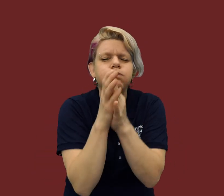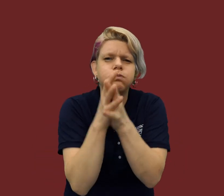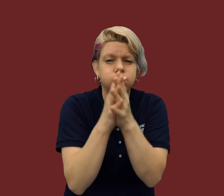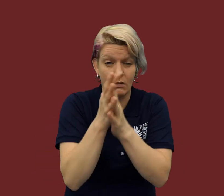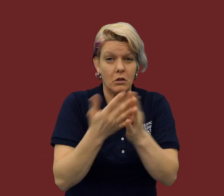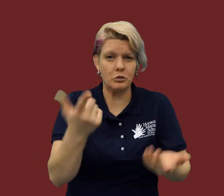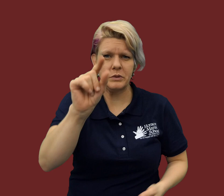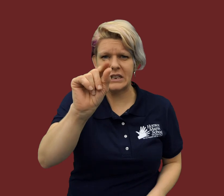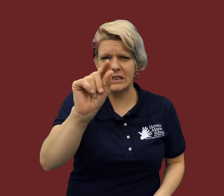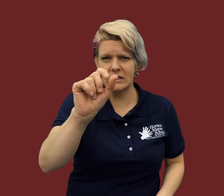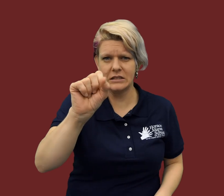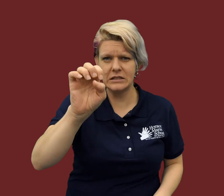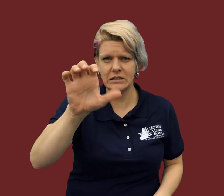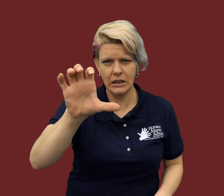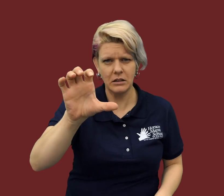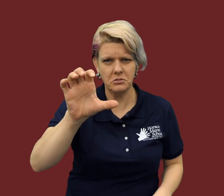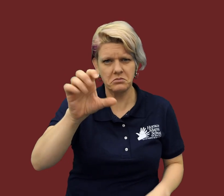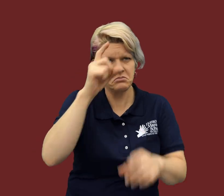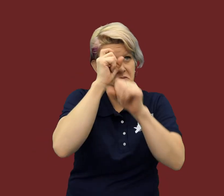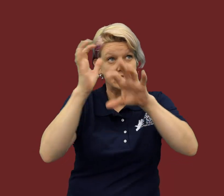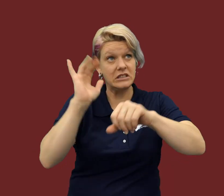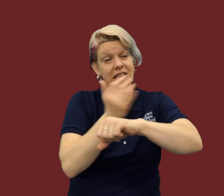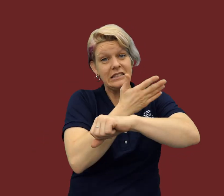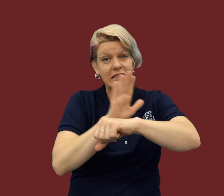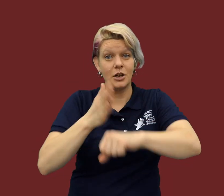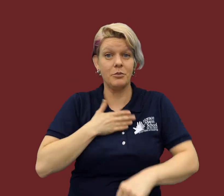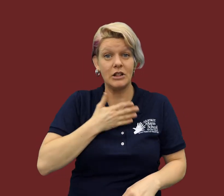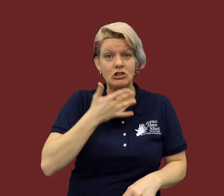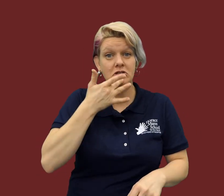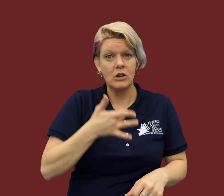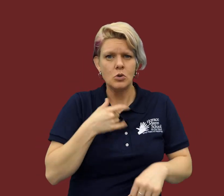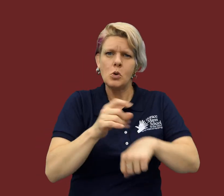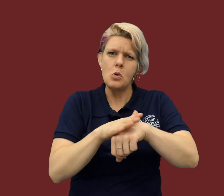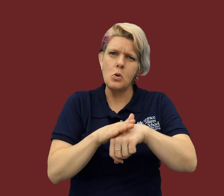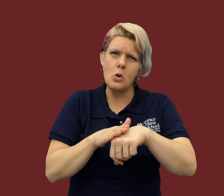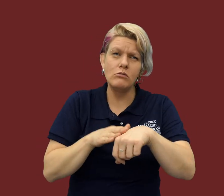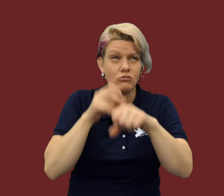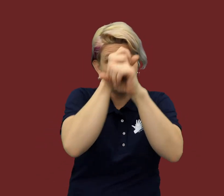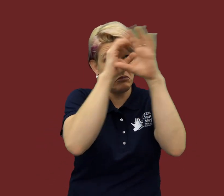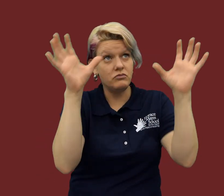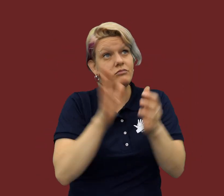your hands really well for at least 20 seconds. As long as it takes to sing “Happy Birthday”